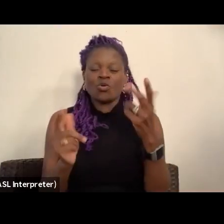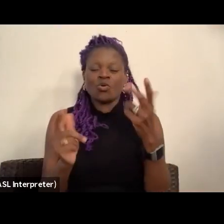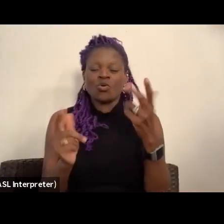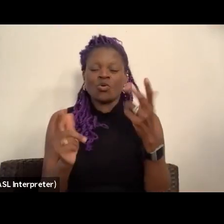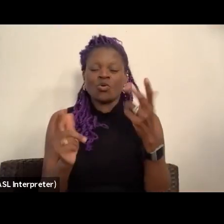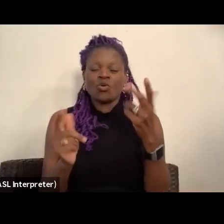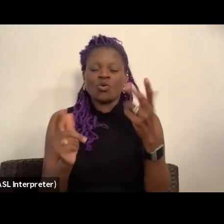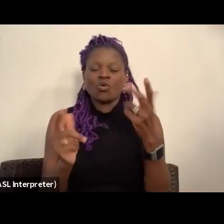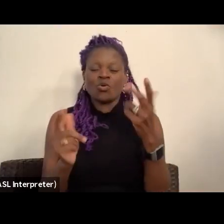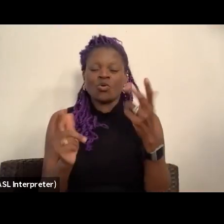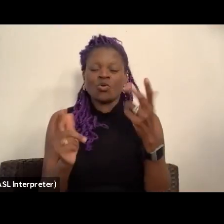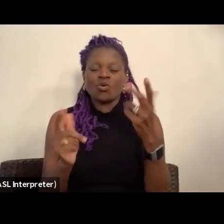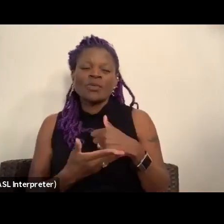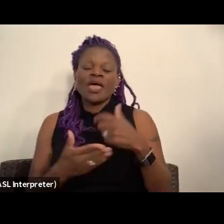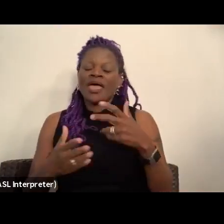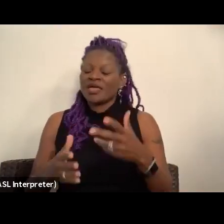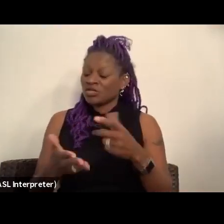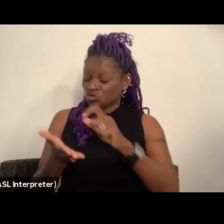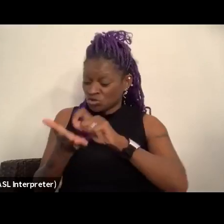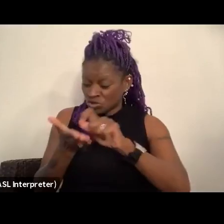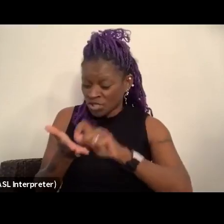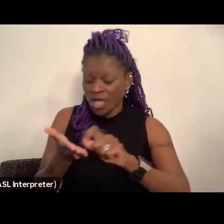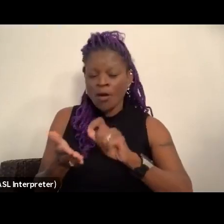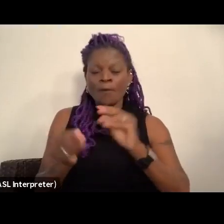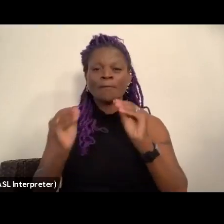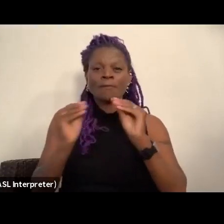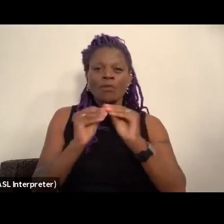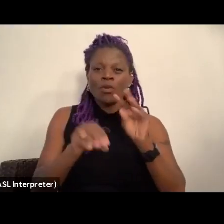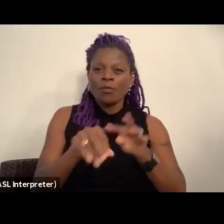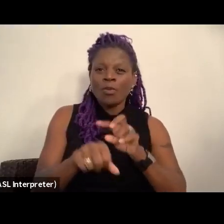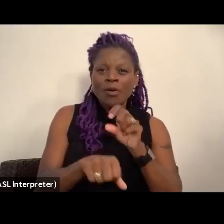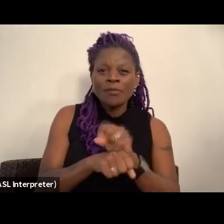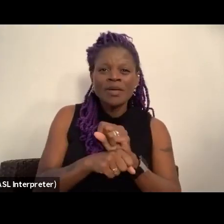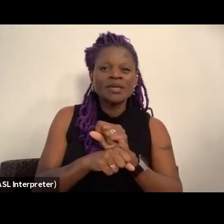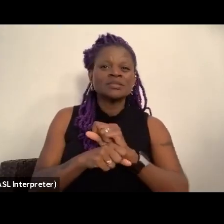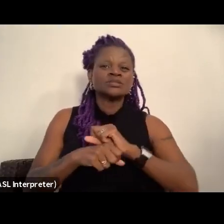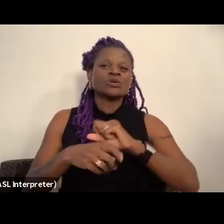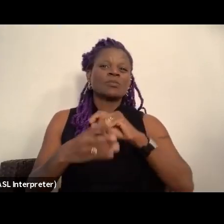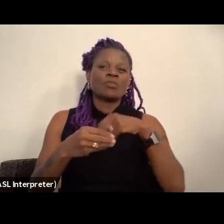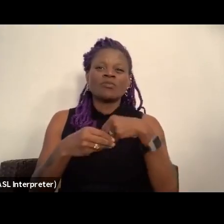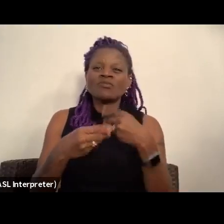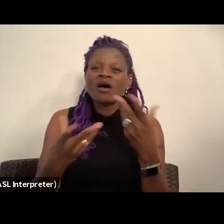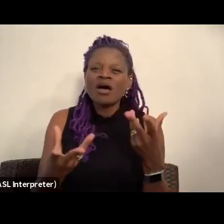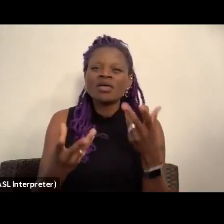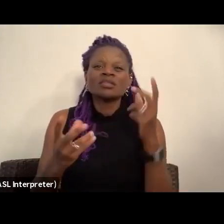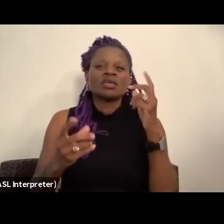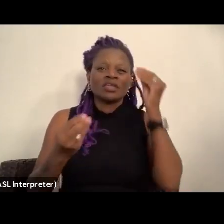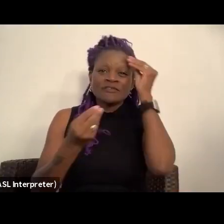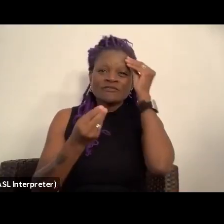appointments for more health professionals. Also provided information about vaccines and testing to dozens of people.